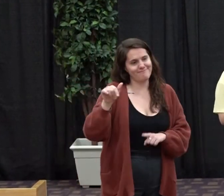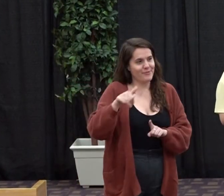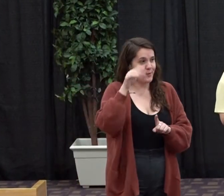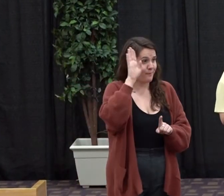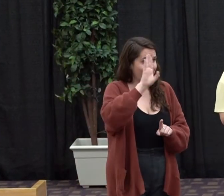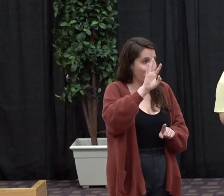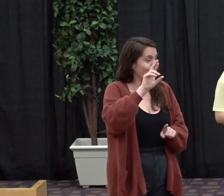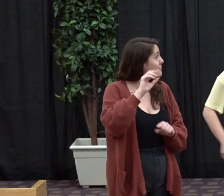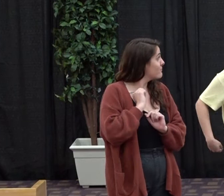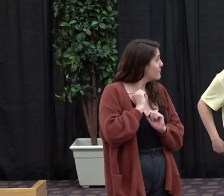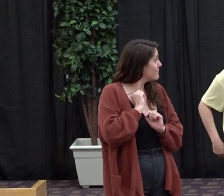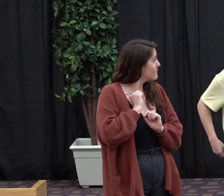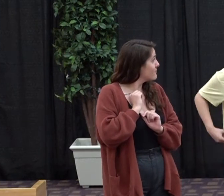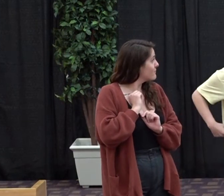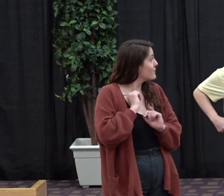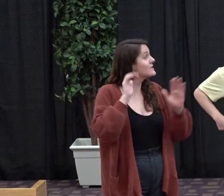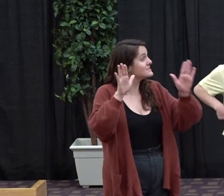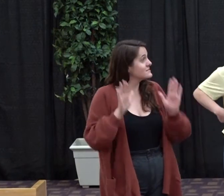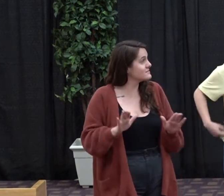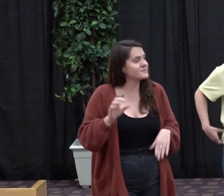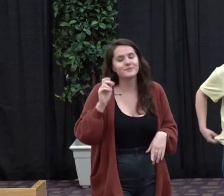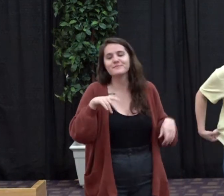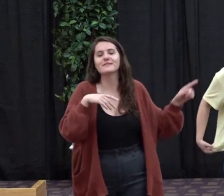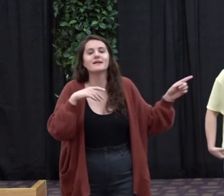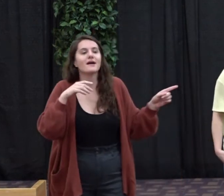For the Most Improved. No, Most Outstanding first.